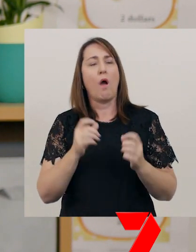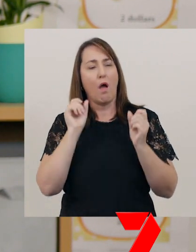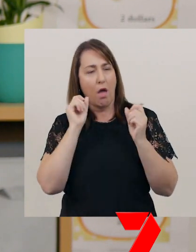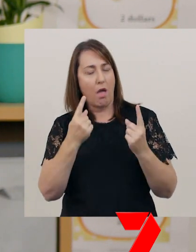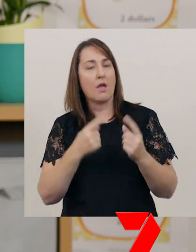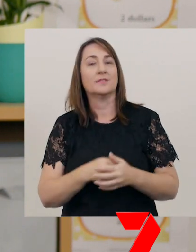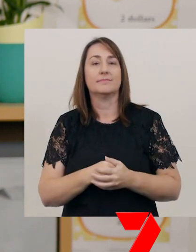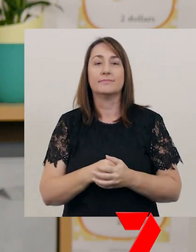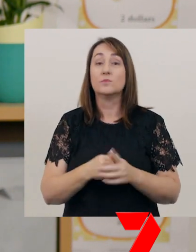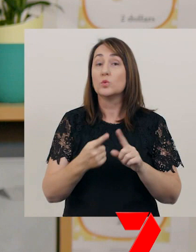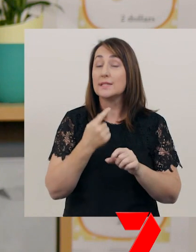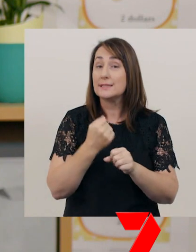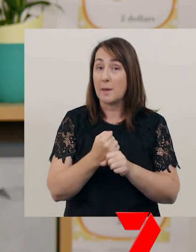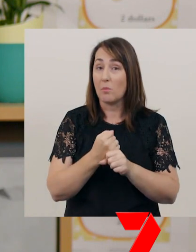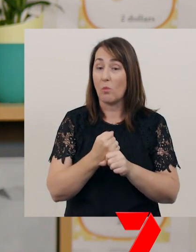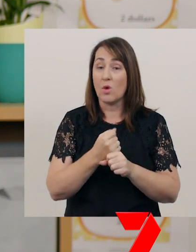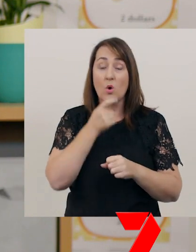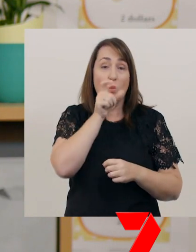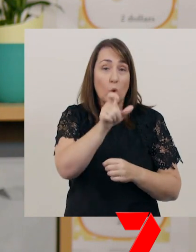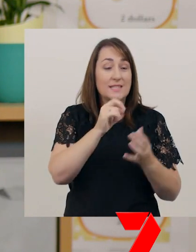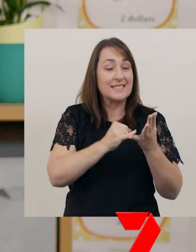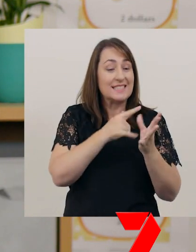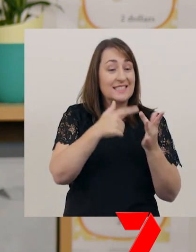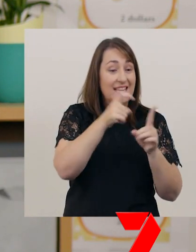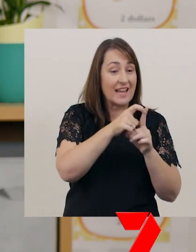instead of using the word ‘said’, you can enhance the writing,